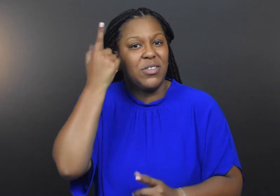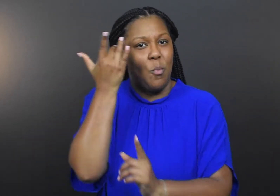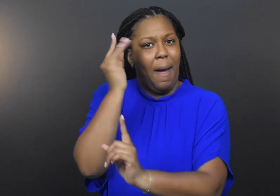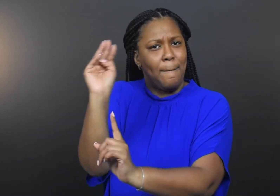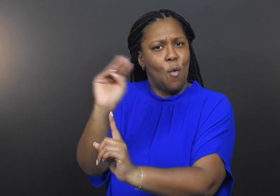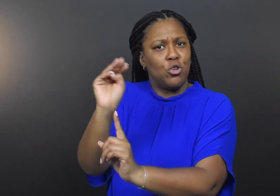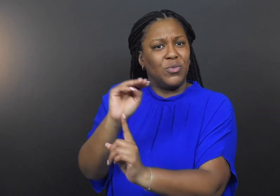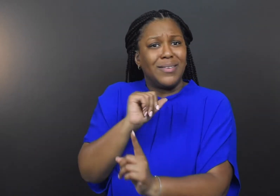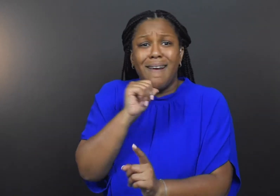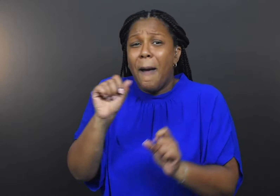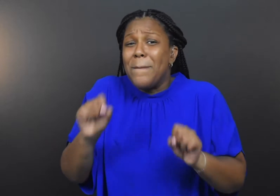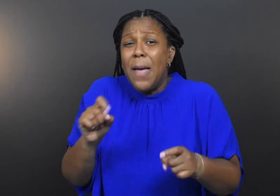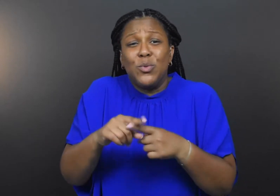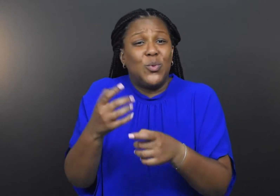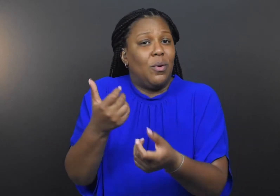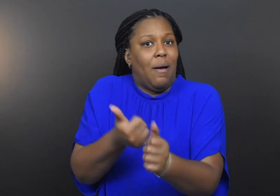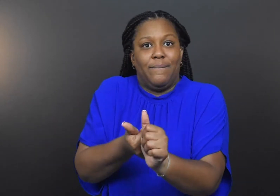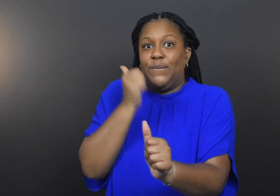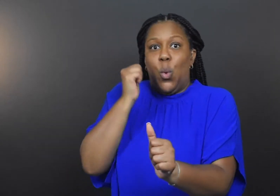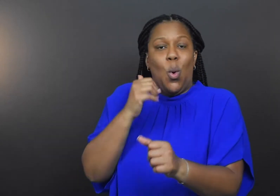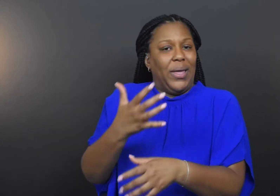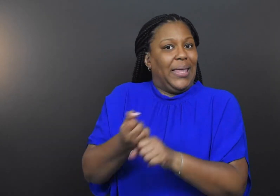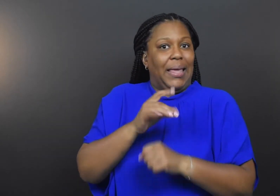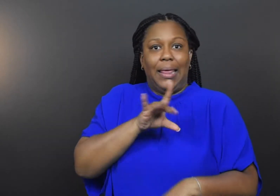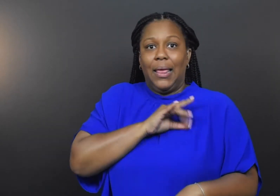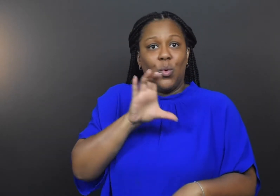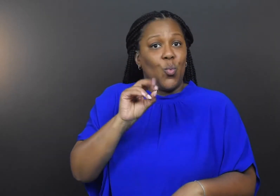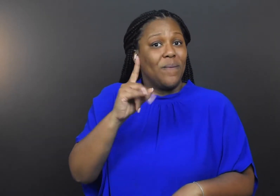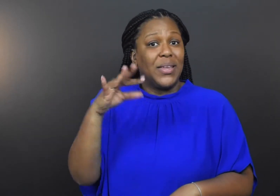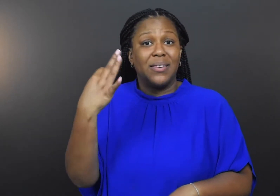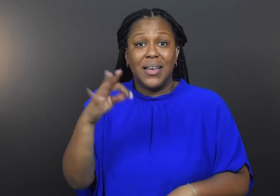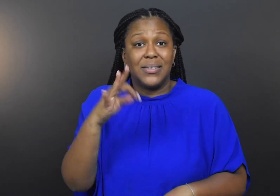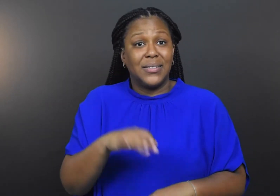To help you understand why Marjorie will not be able to avoid getting COVID-19,